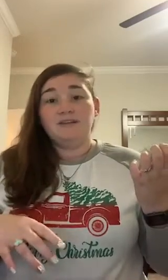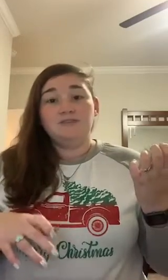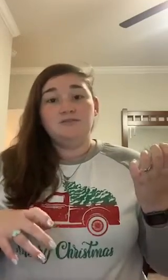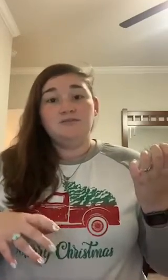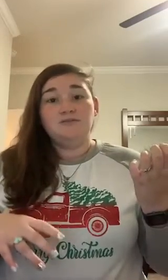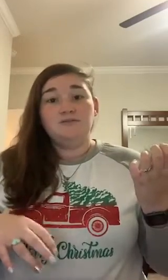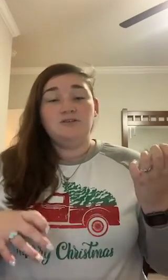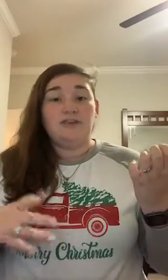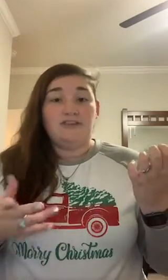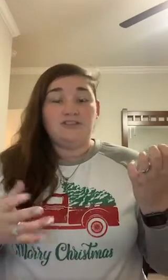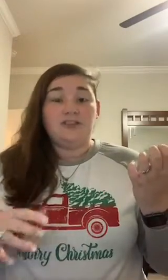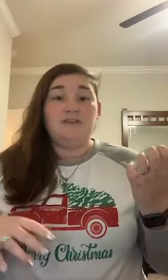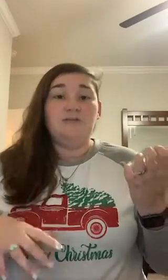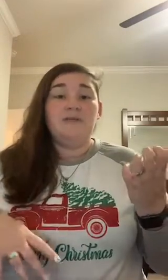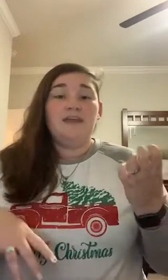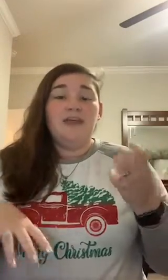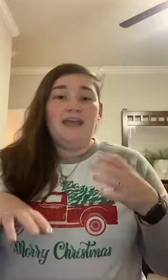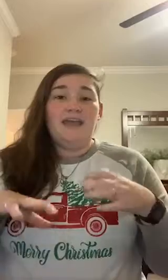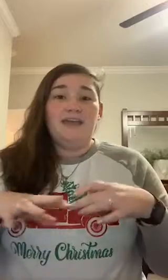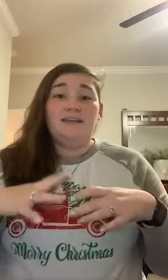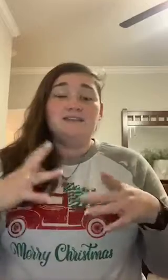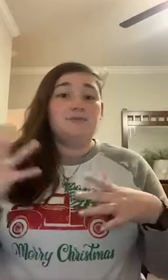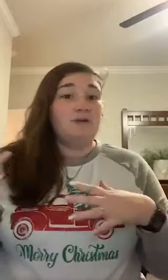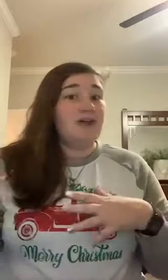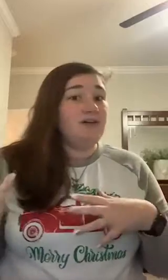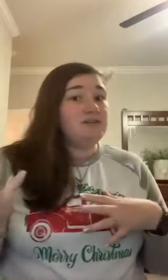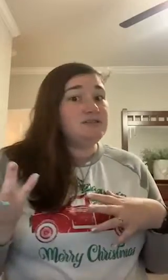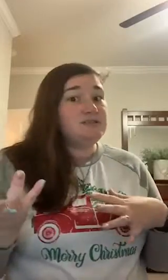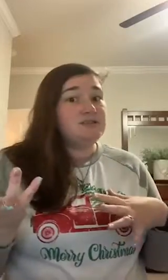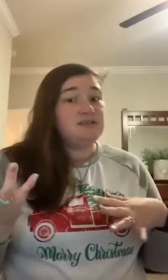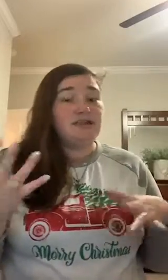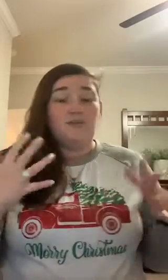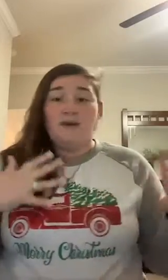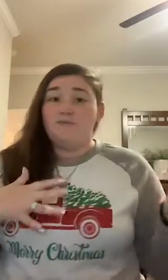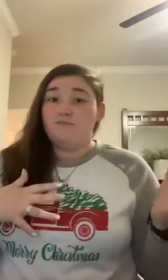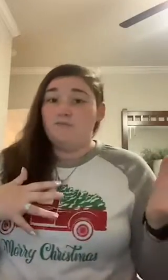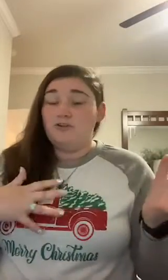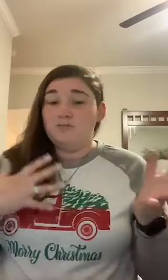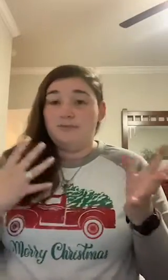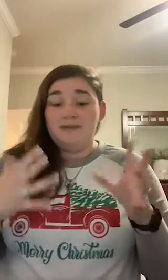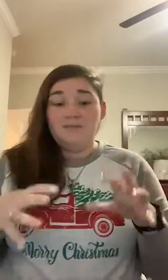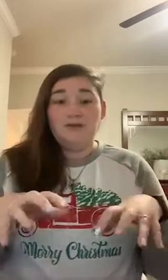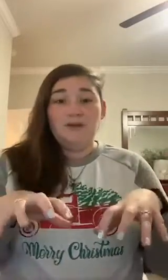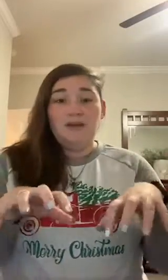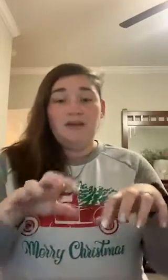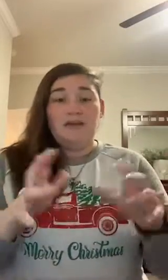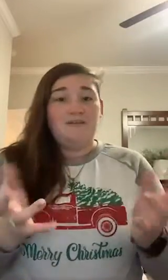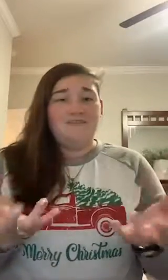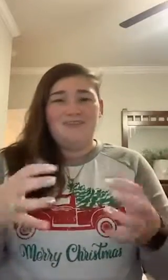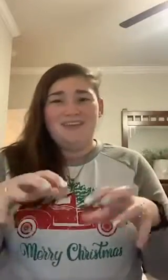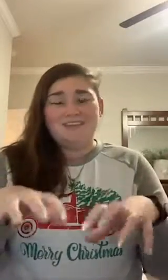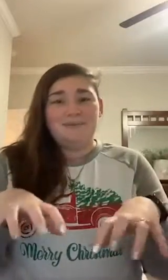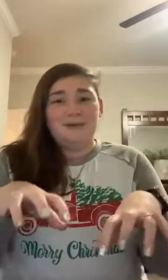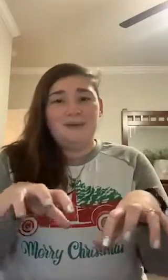"doo doo" and i'll show you. and someone else if you have multiple people if you think it's a piano